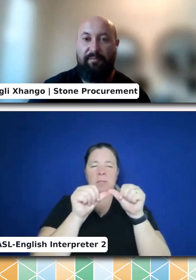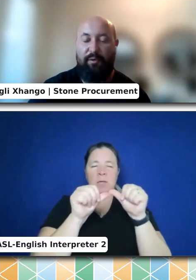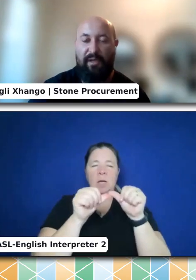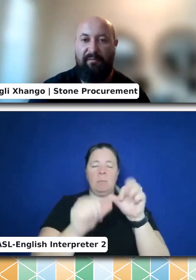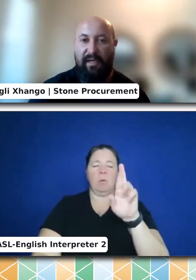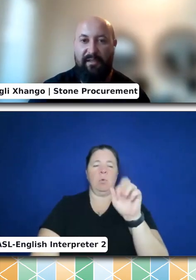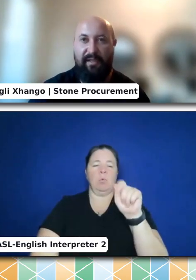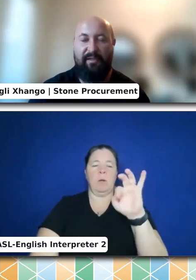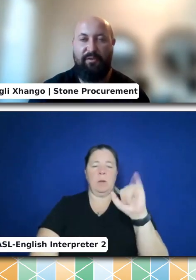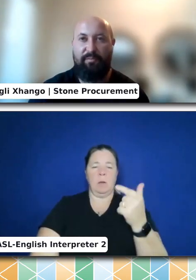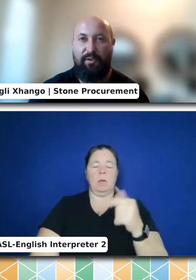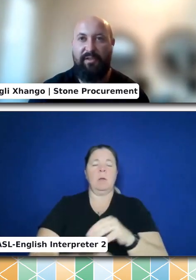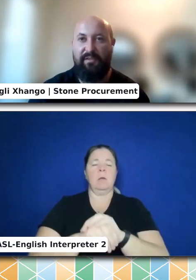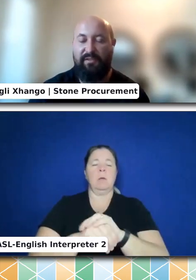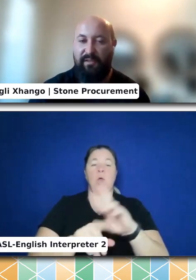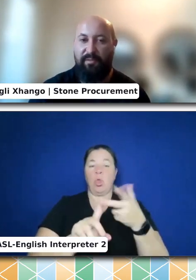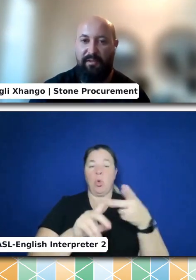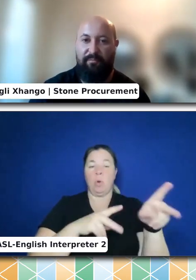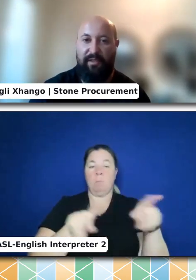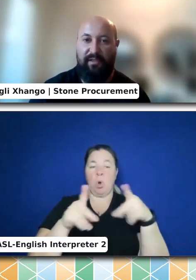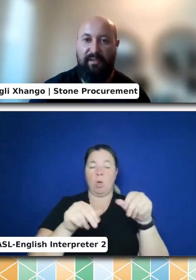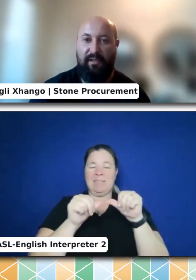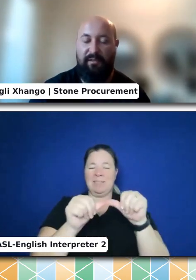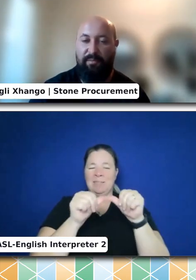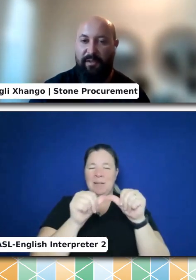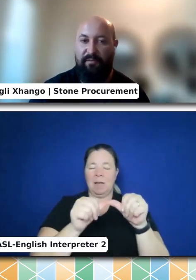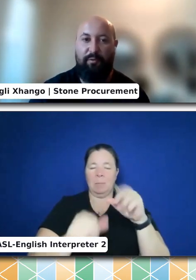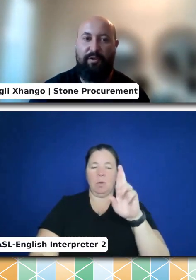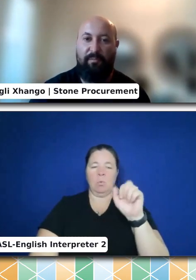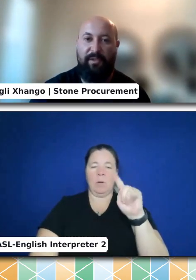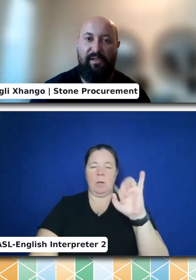If you have had a third-party sustainability rating, uh, completed for your company.